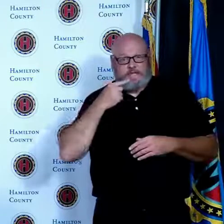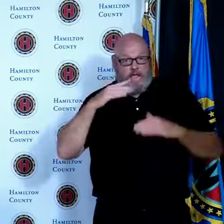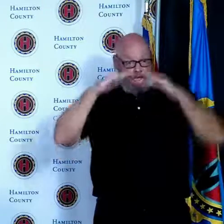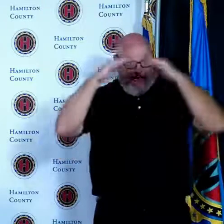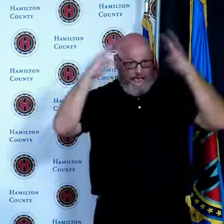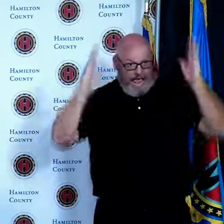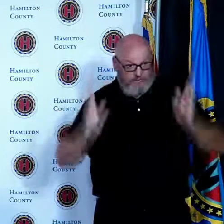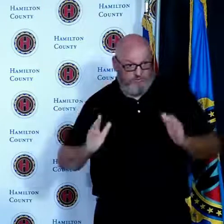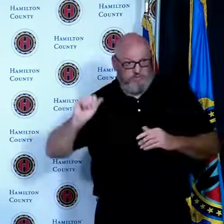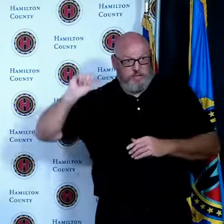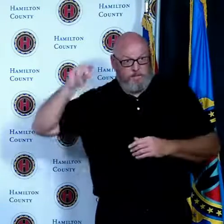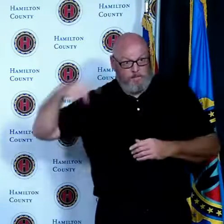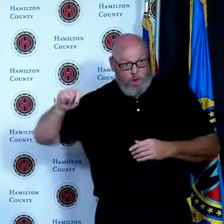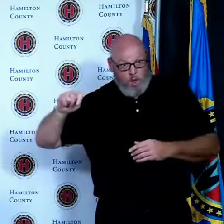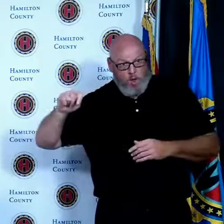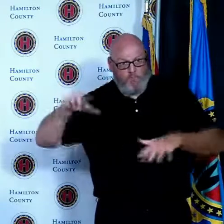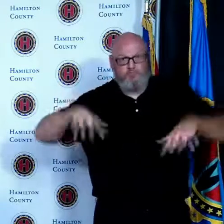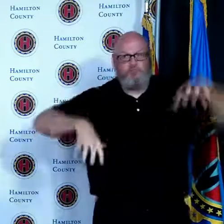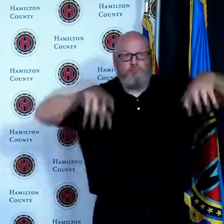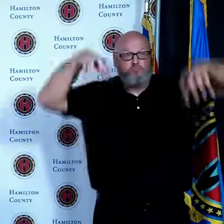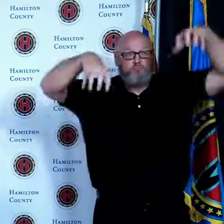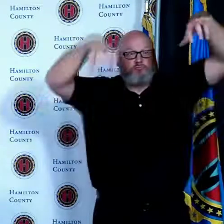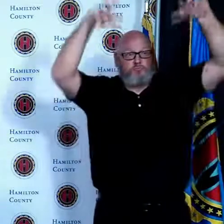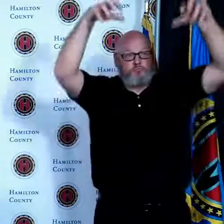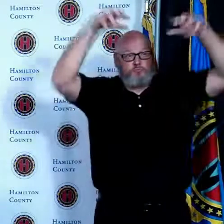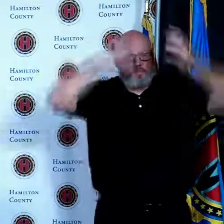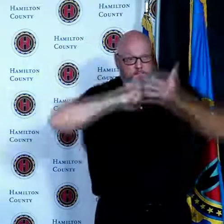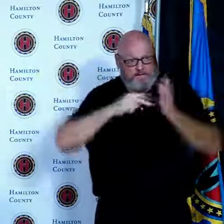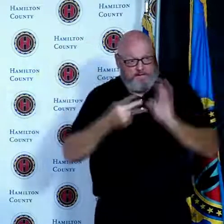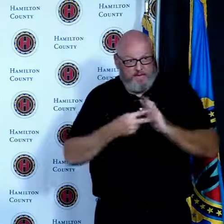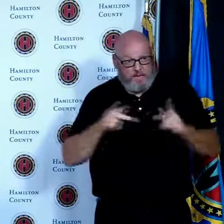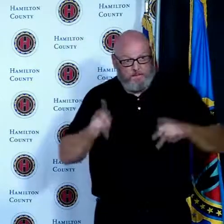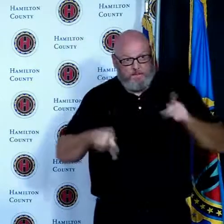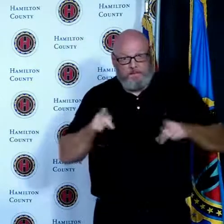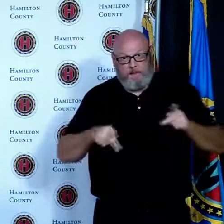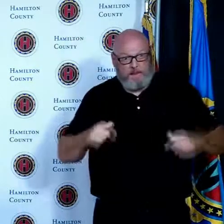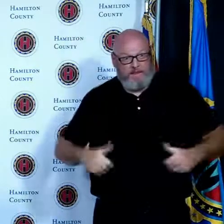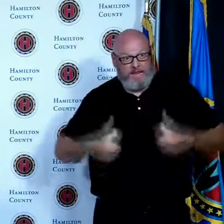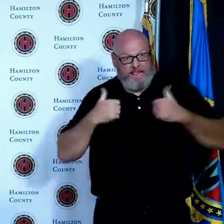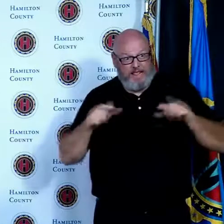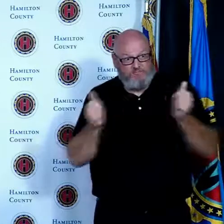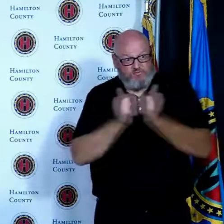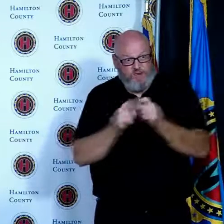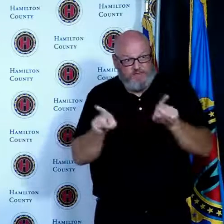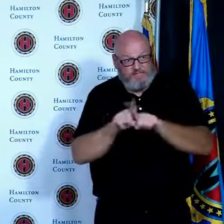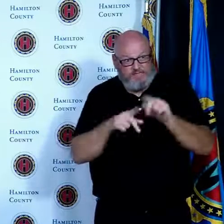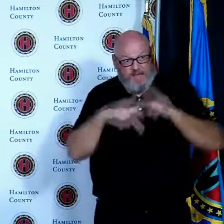structures or organizations or businesses some of it's related to communities as was just alluded to so we we have hot